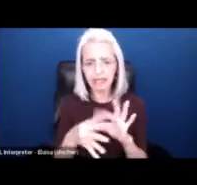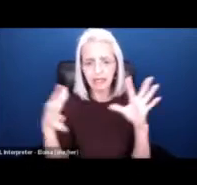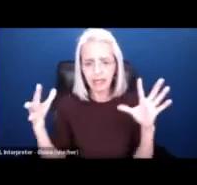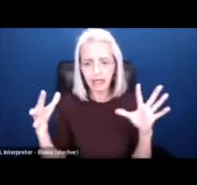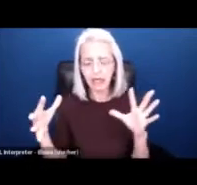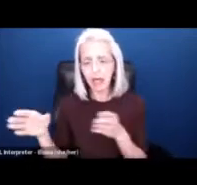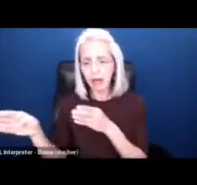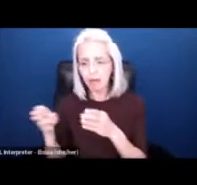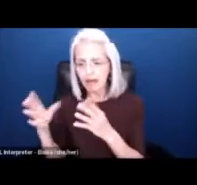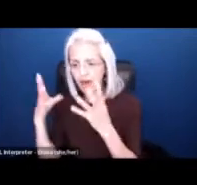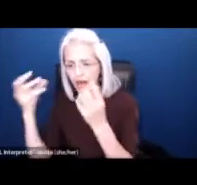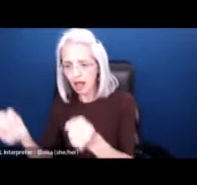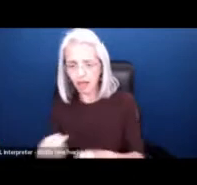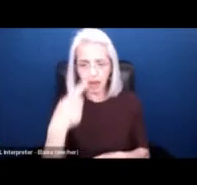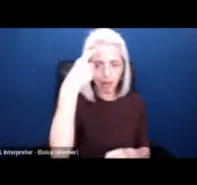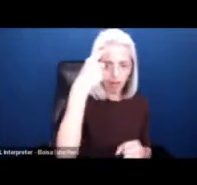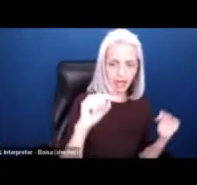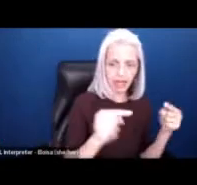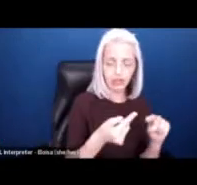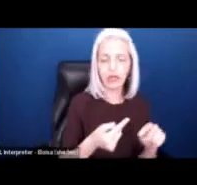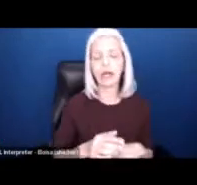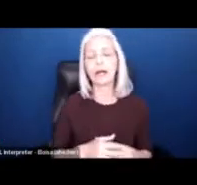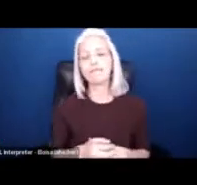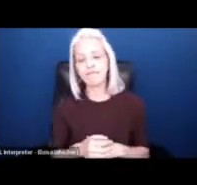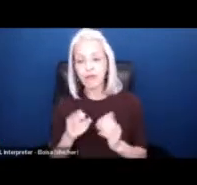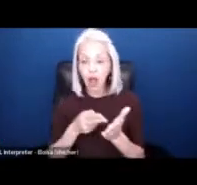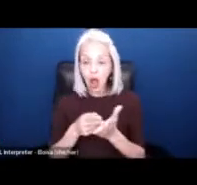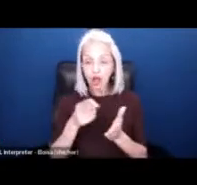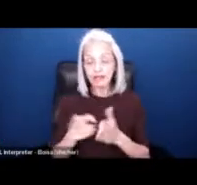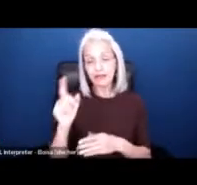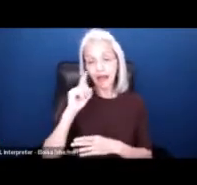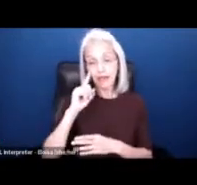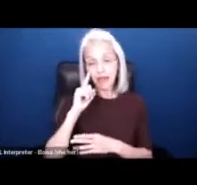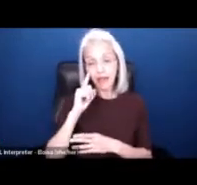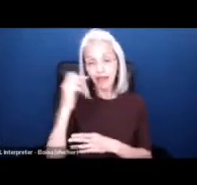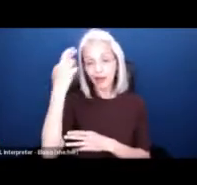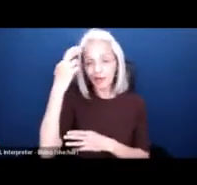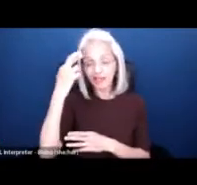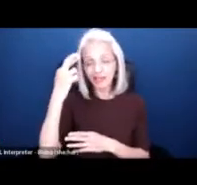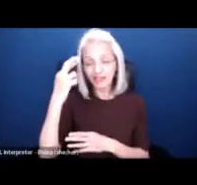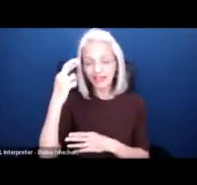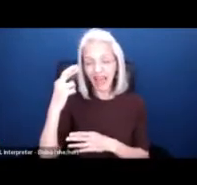health and brain injury? Well, I honestly think it's partly because of the paradigm that I mentioned earlier that brain